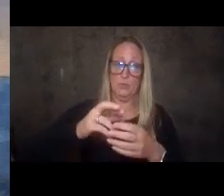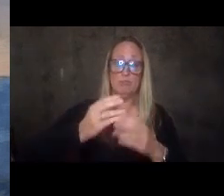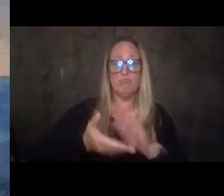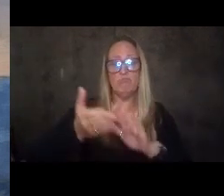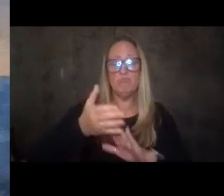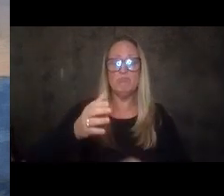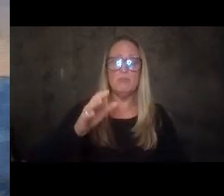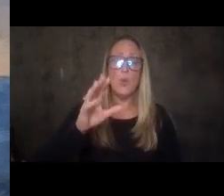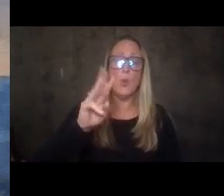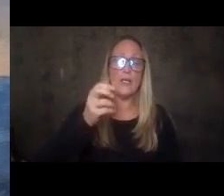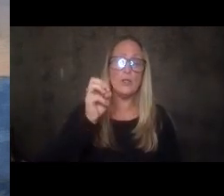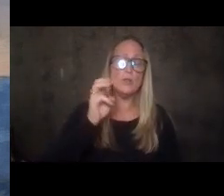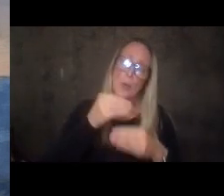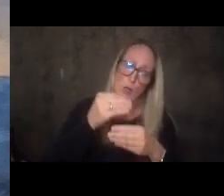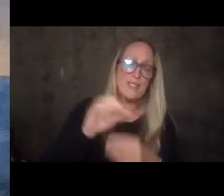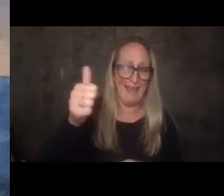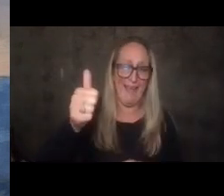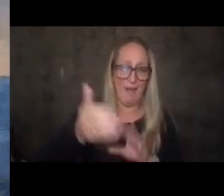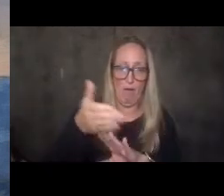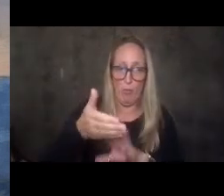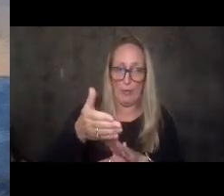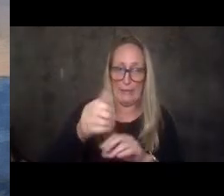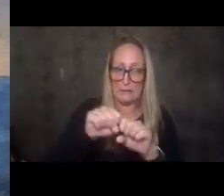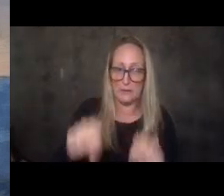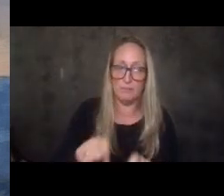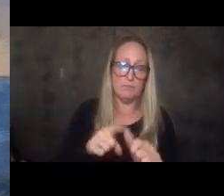operating system. So we're gonna start first by accessing your